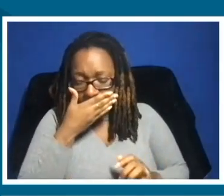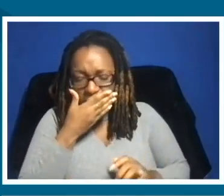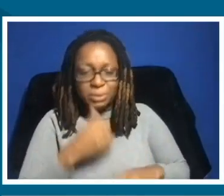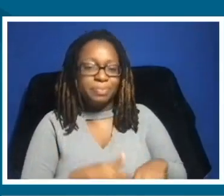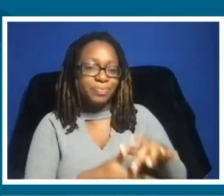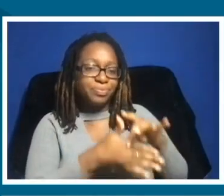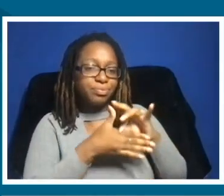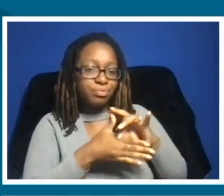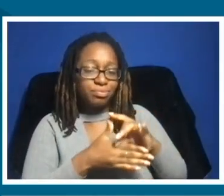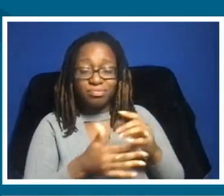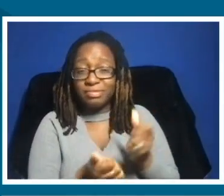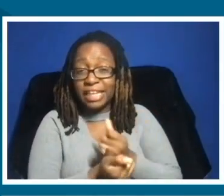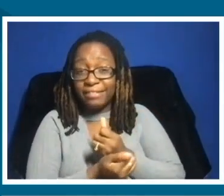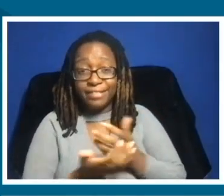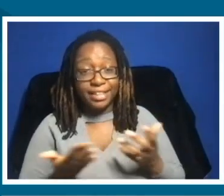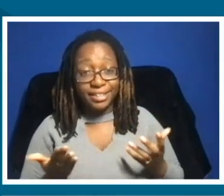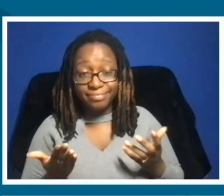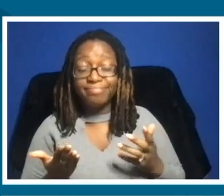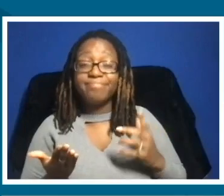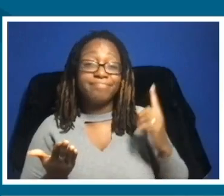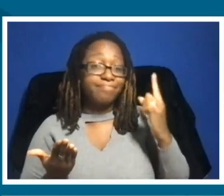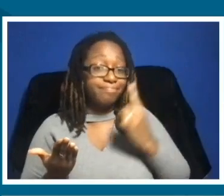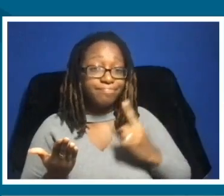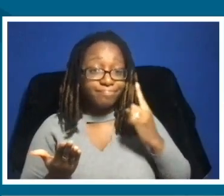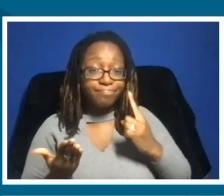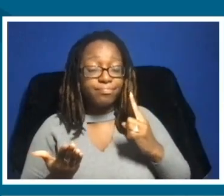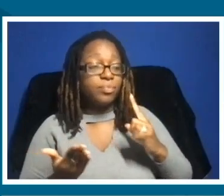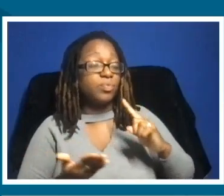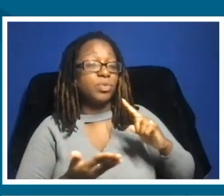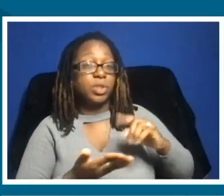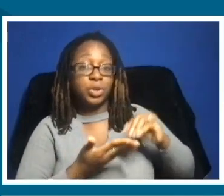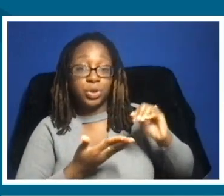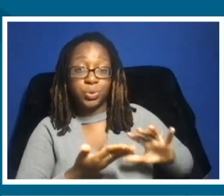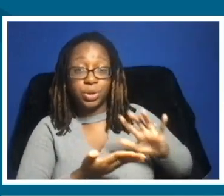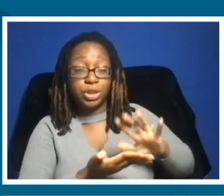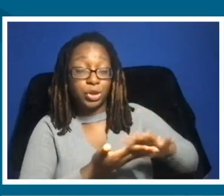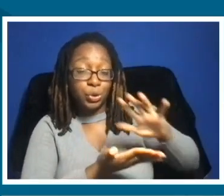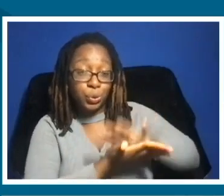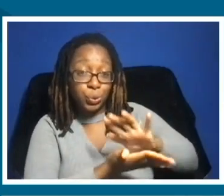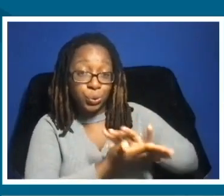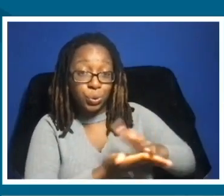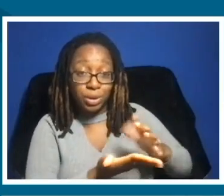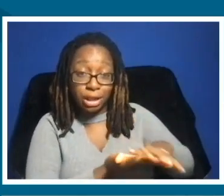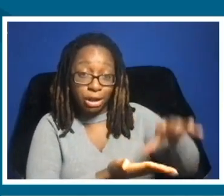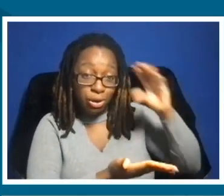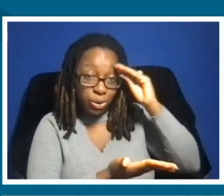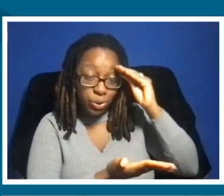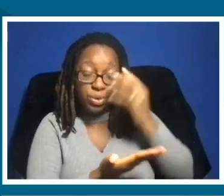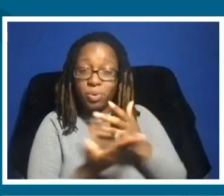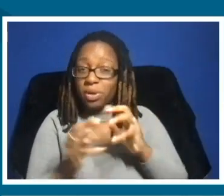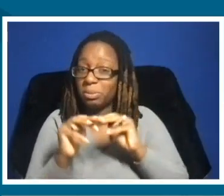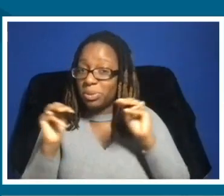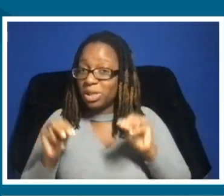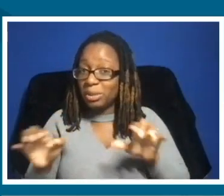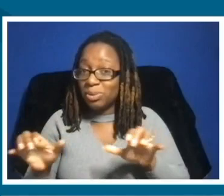if you think about it what students learn in school and what and actually